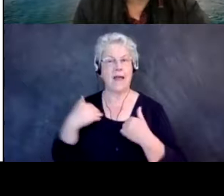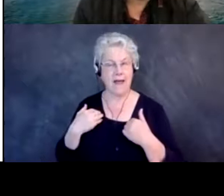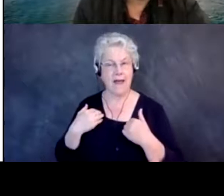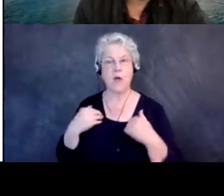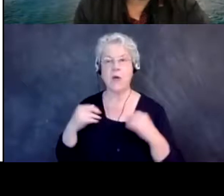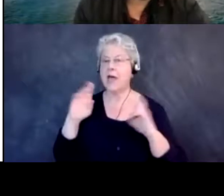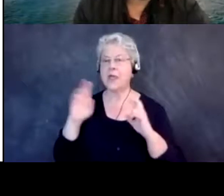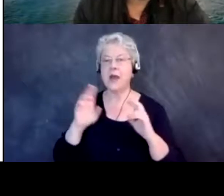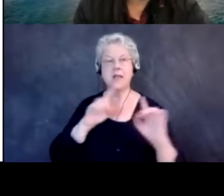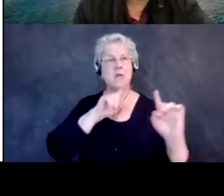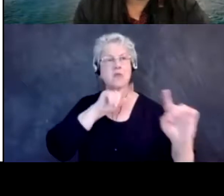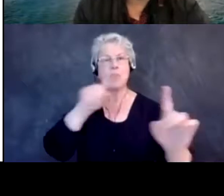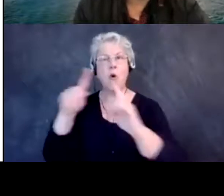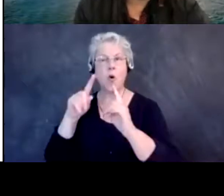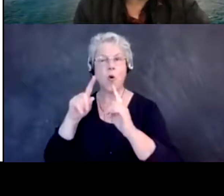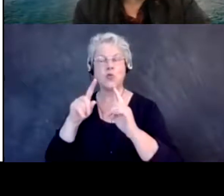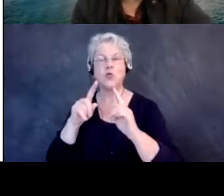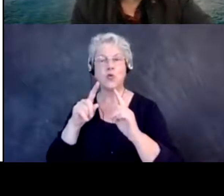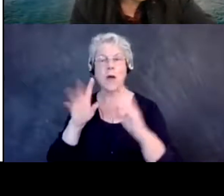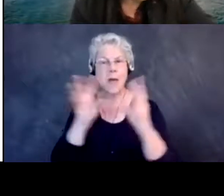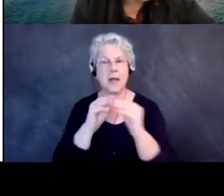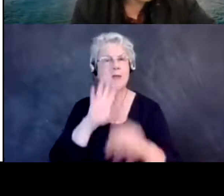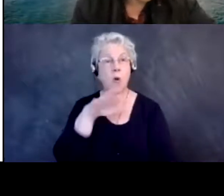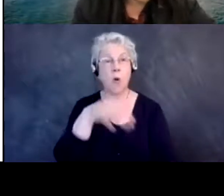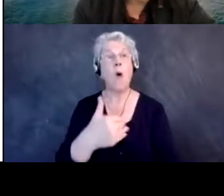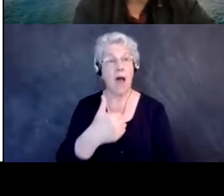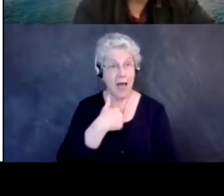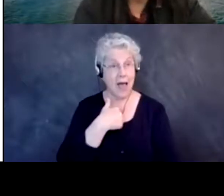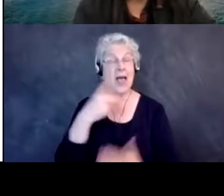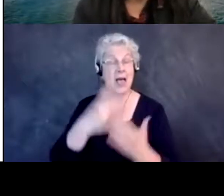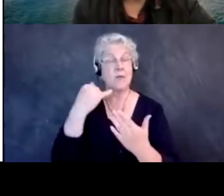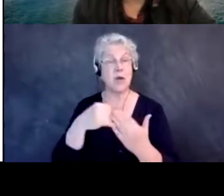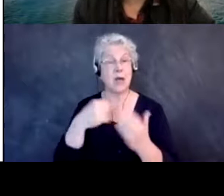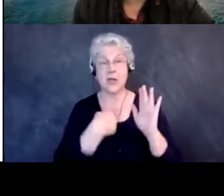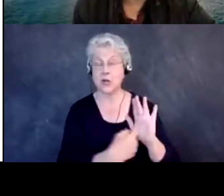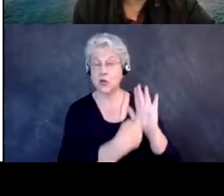meetings and partners and funders. Oh wait, wait I have this project. Is there funding available that